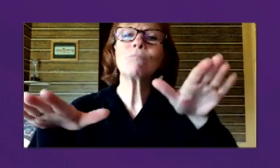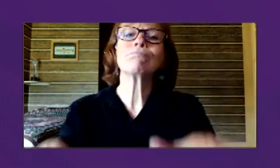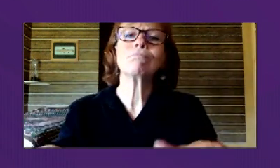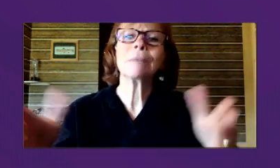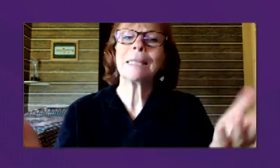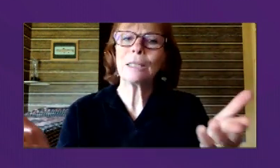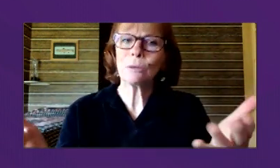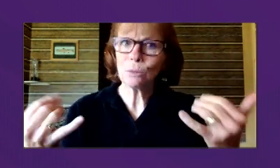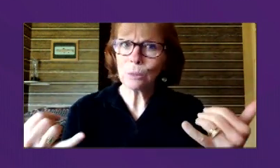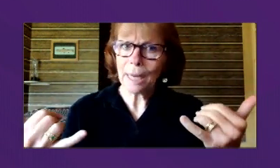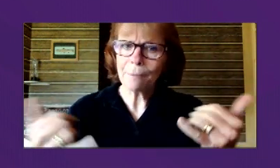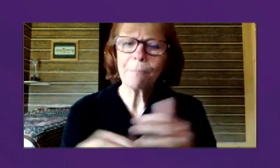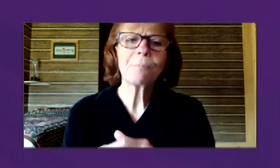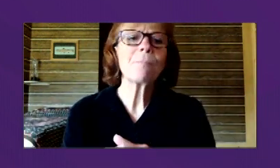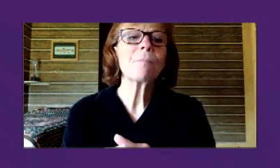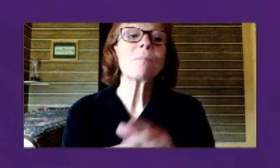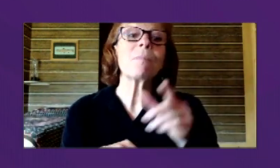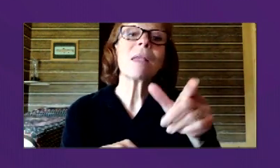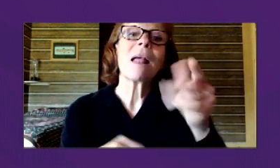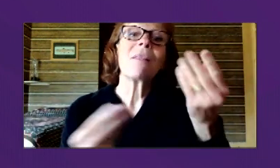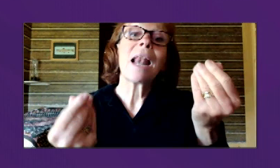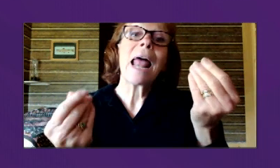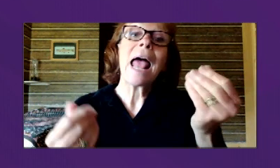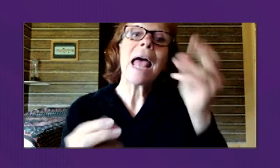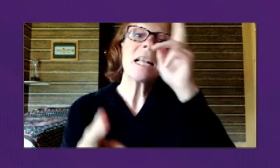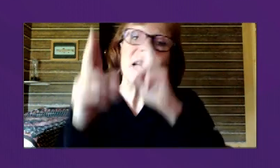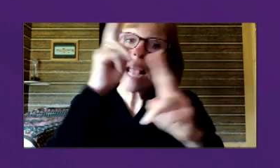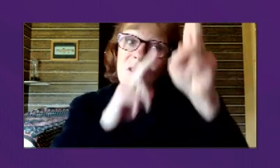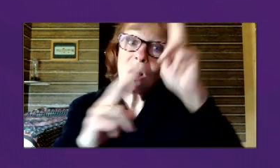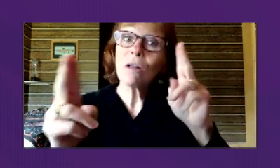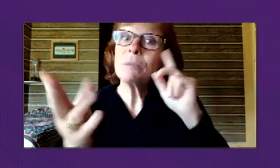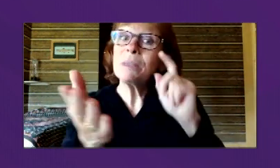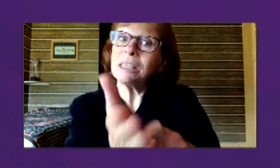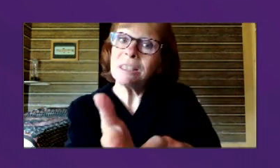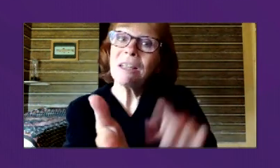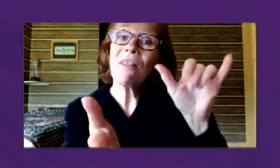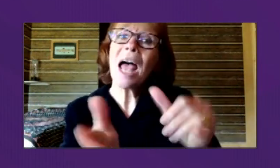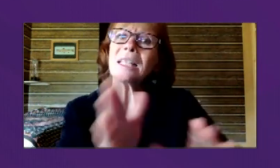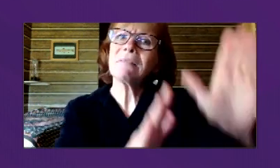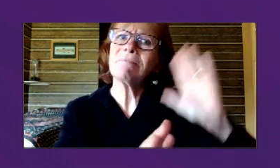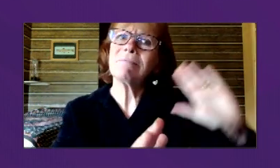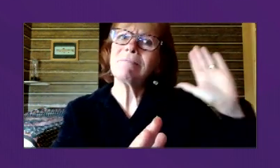A land acknowledgment is a traditional custom that dates back centuries, and many Native nations and